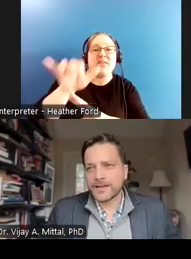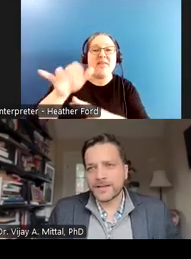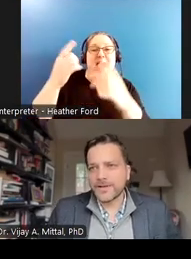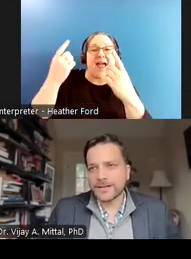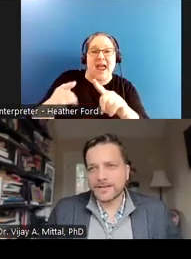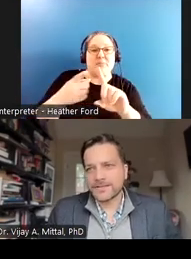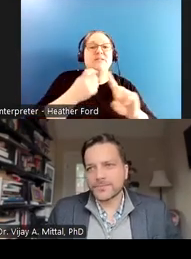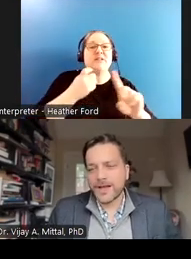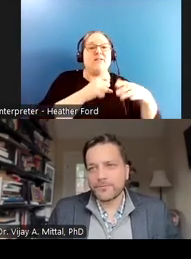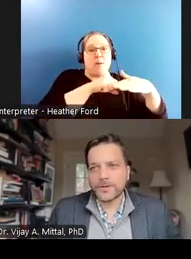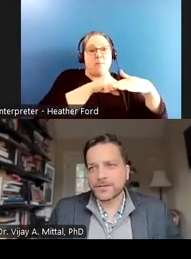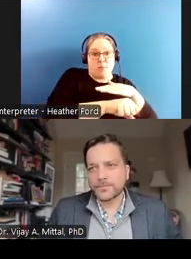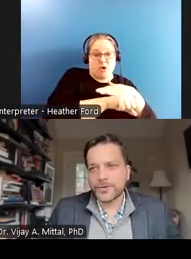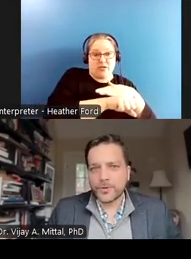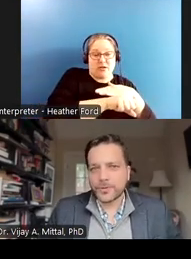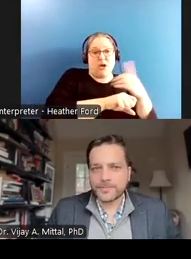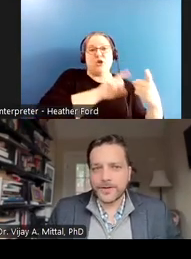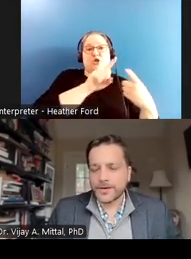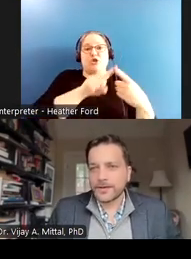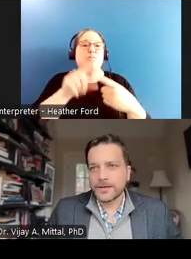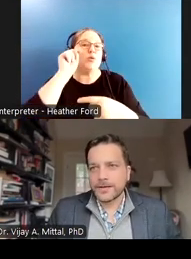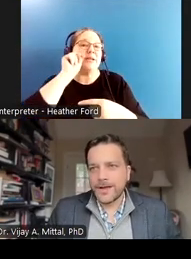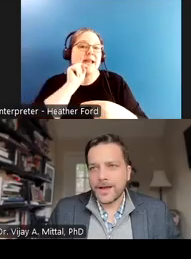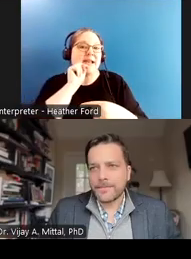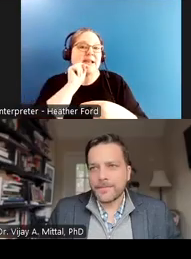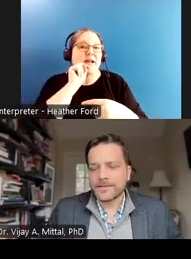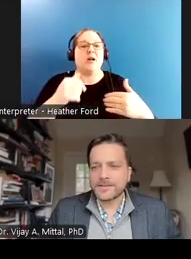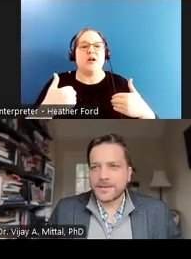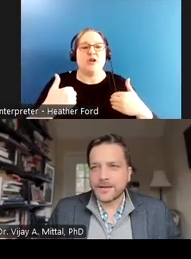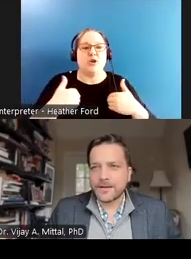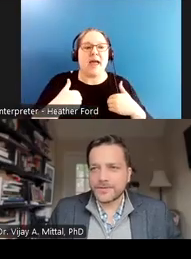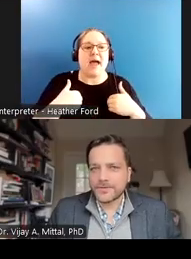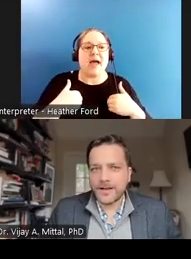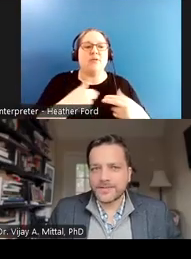beginning of adolescence, we have what we call a preorbid period. And this has been characterized